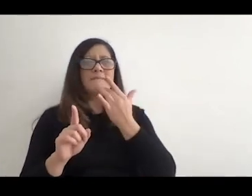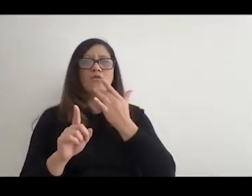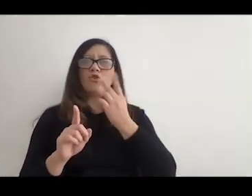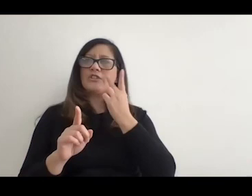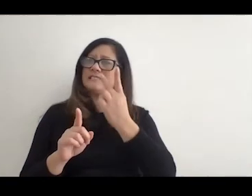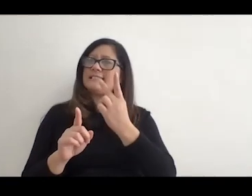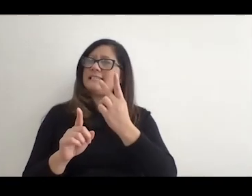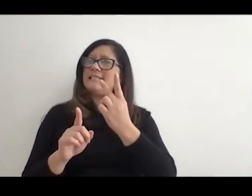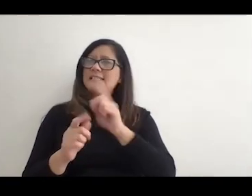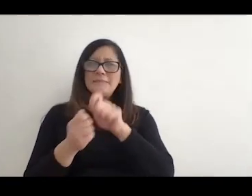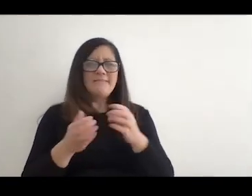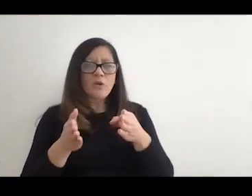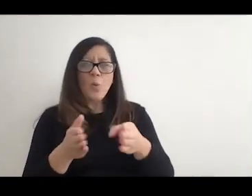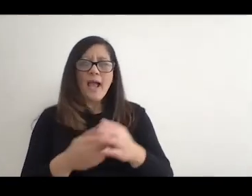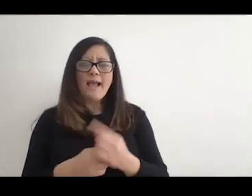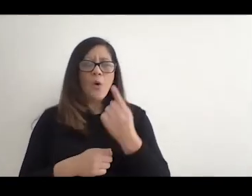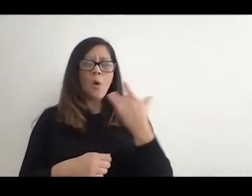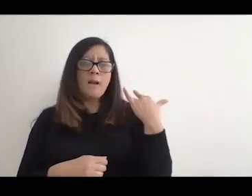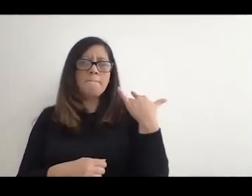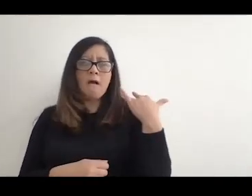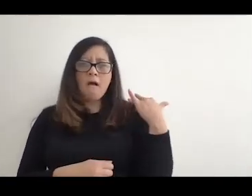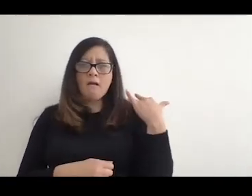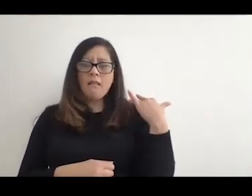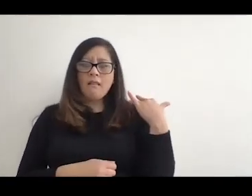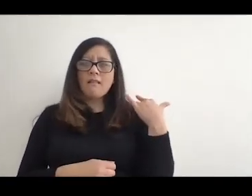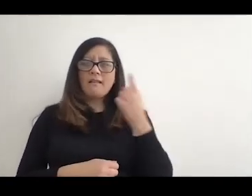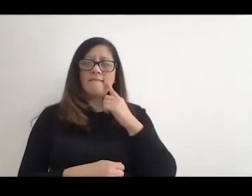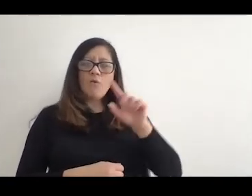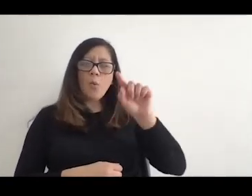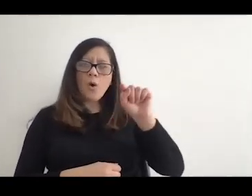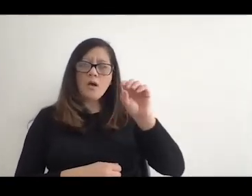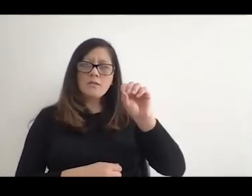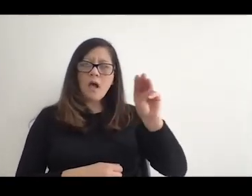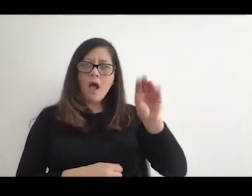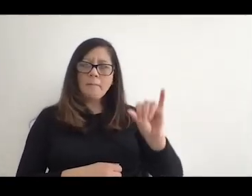Who also models for Tommy Hilfiger Tommy adaptive.